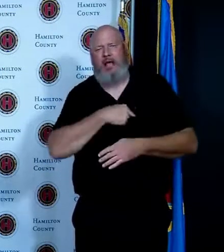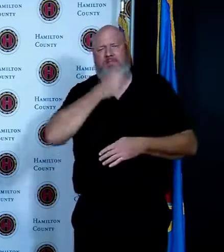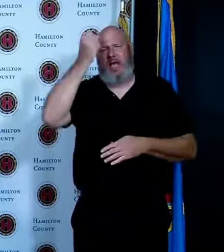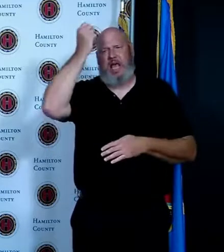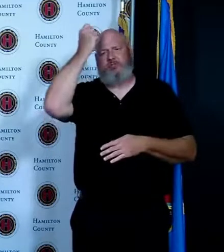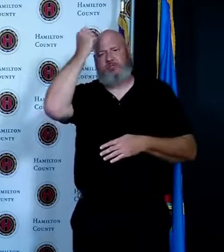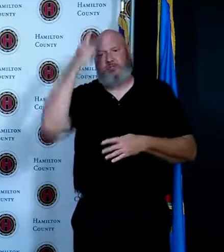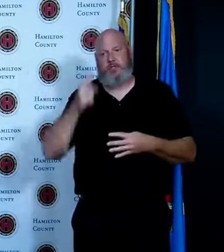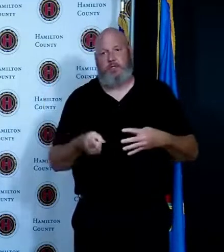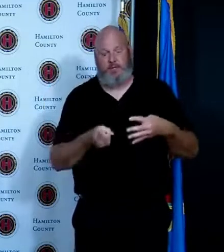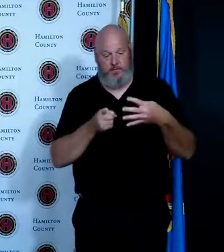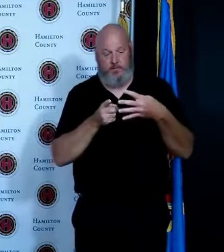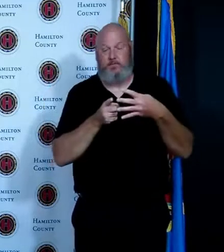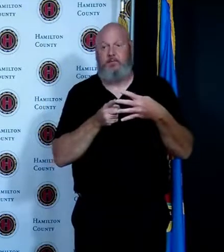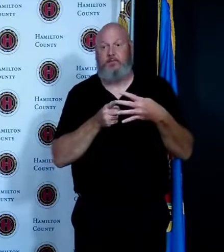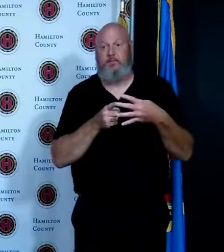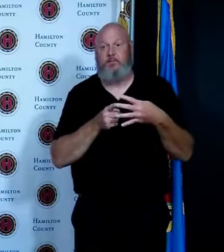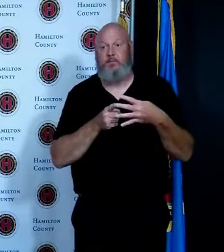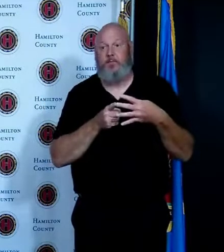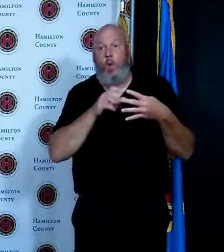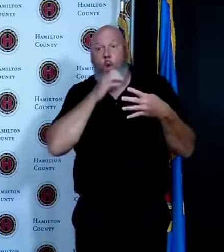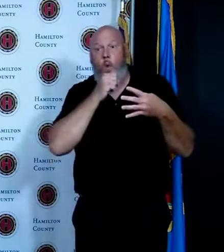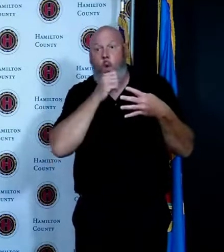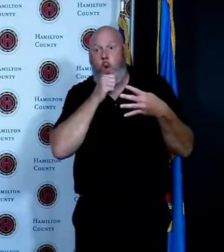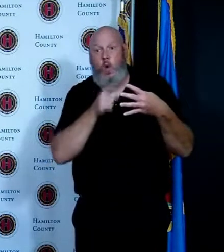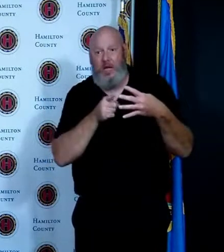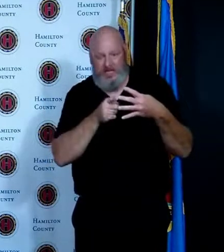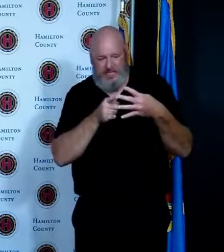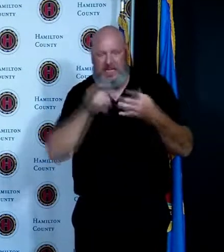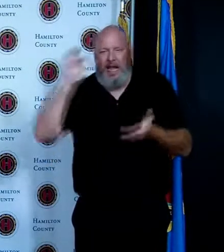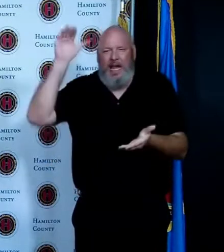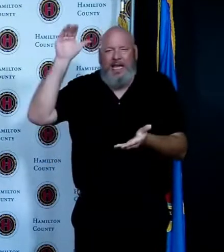and that we still need to be vigilant to prevent these cases from rising and